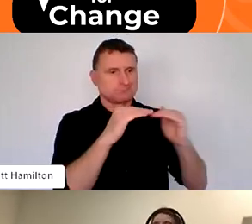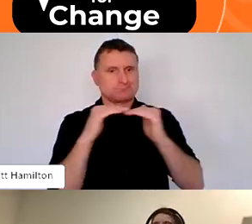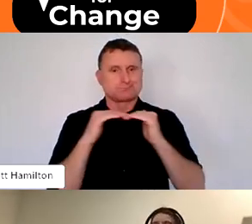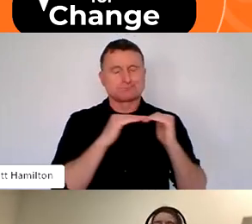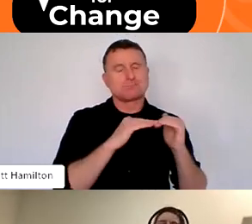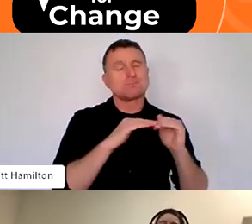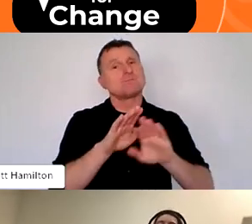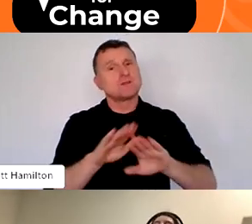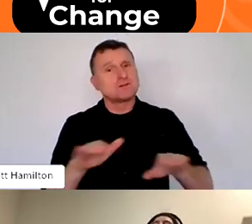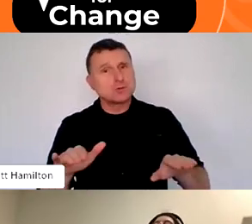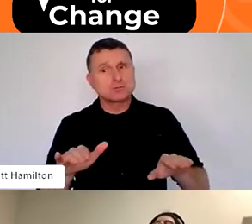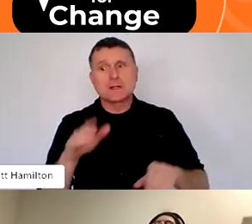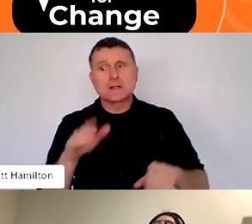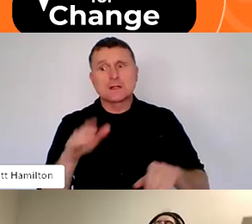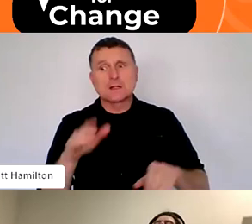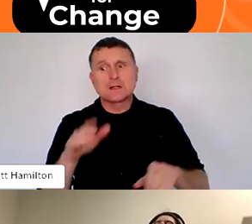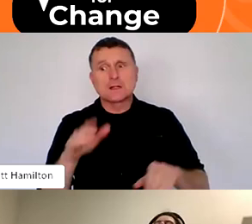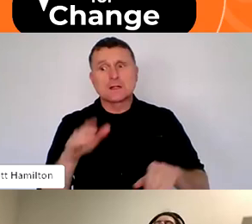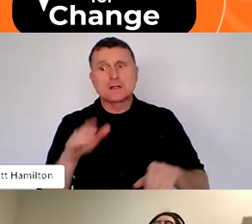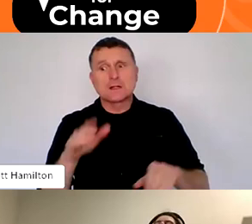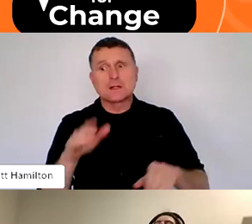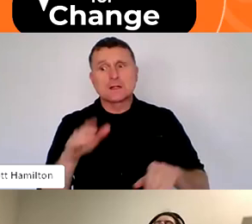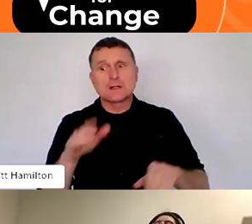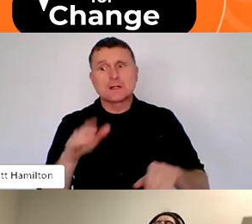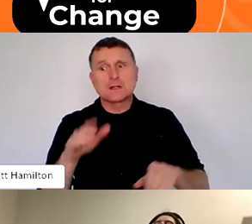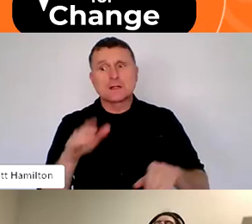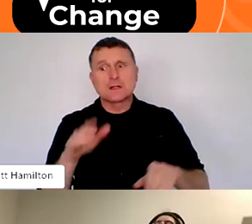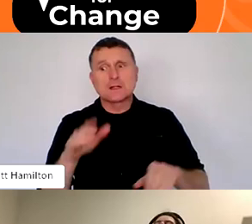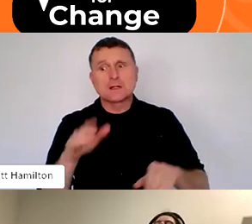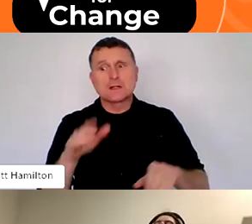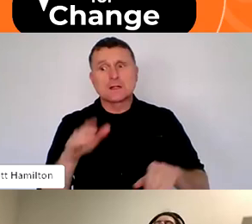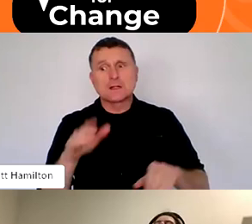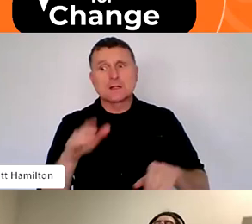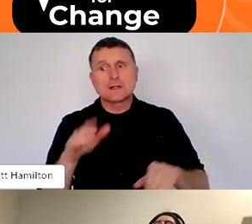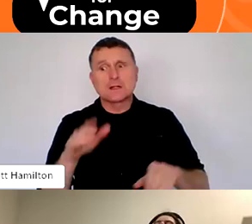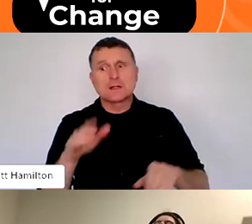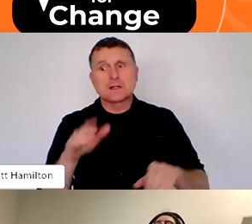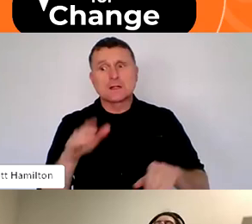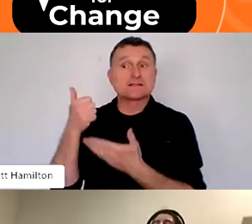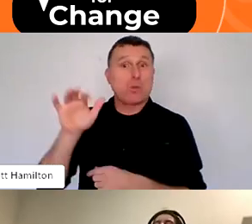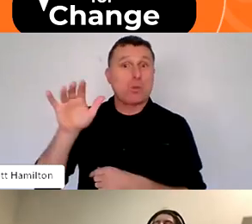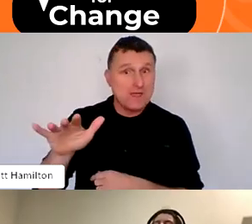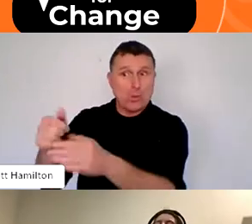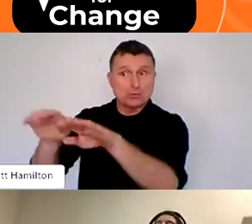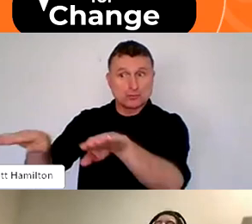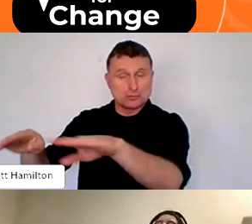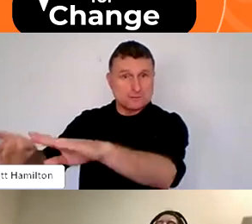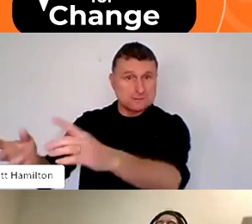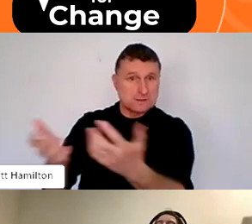only being able to attend when support is available, and can also